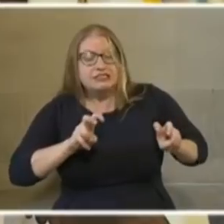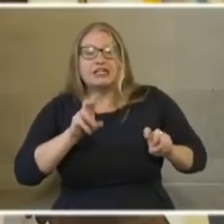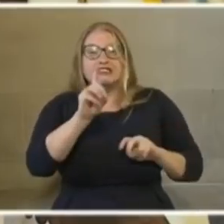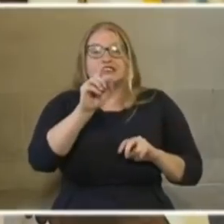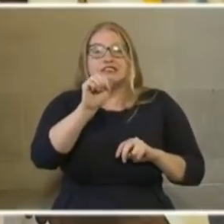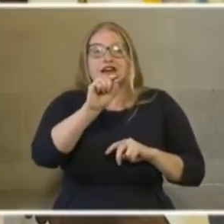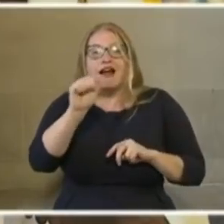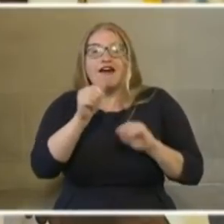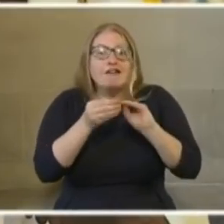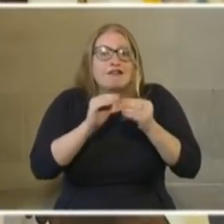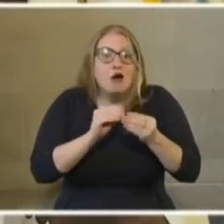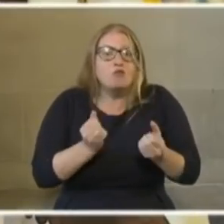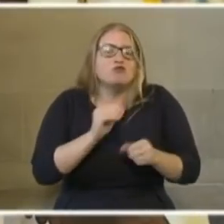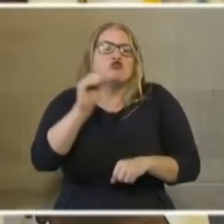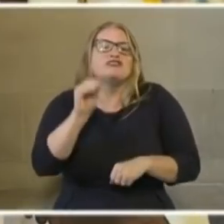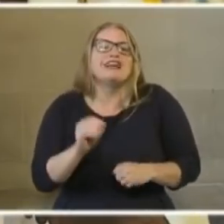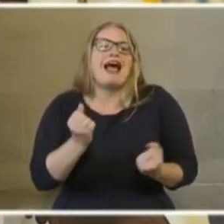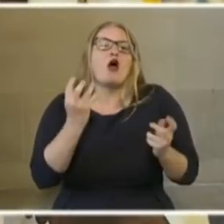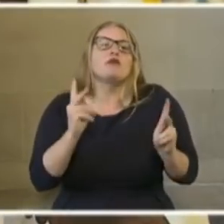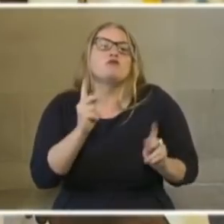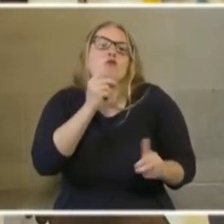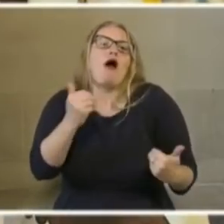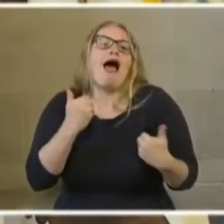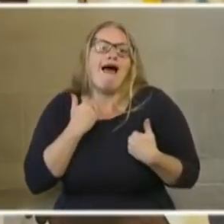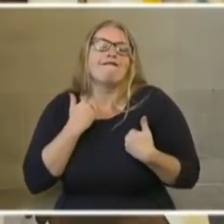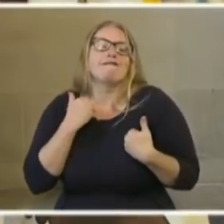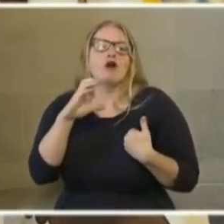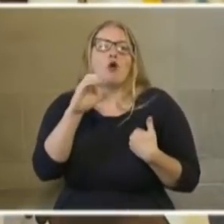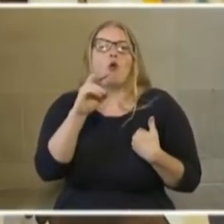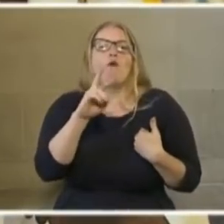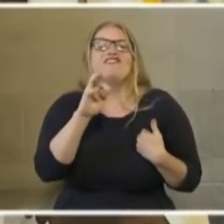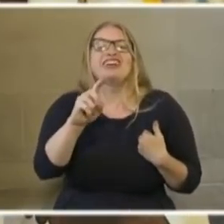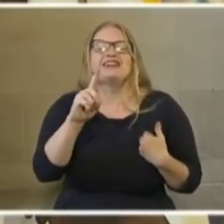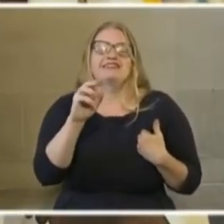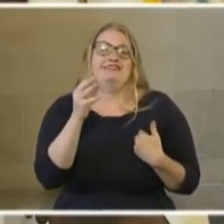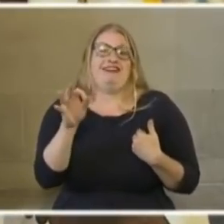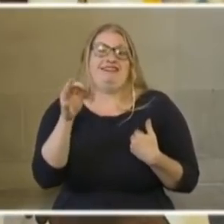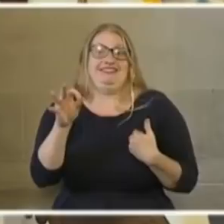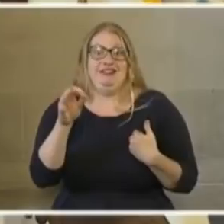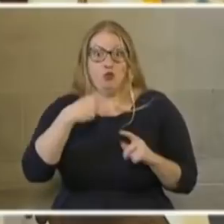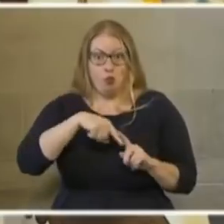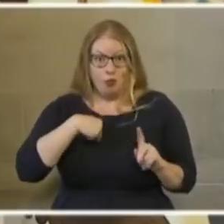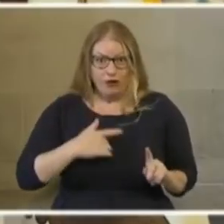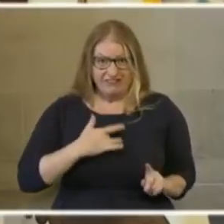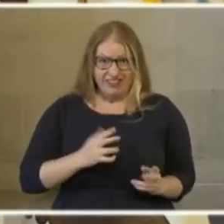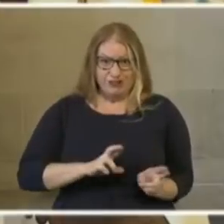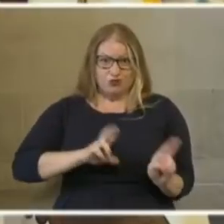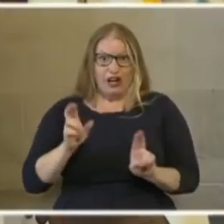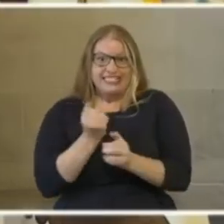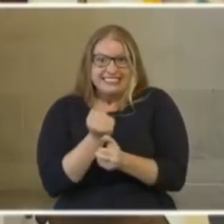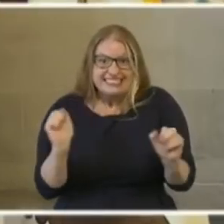PART TO KEEP ONE ANOTHER SAFE. IN SAN FRANCISCO AS WE SEE CHANGES IN THE DATA, AS SOON AS